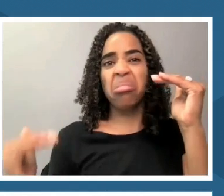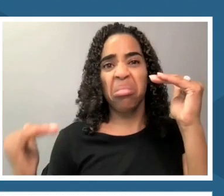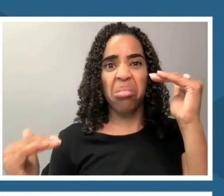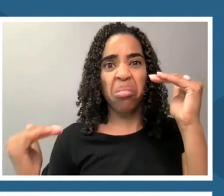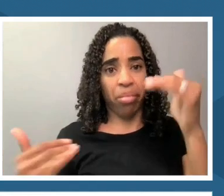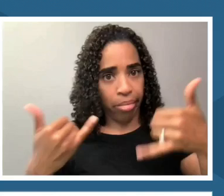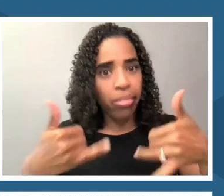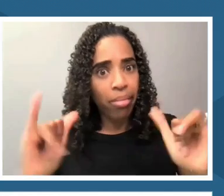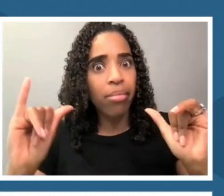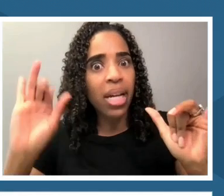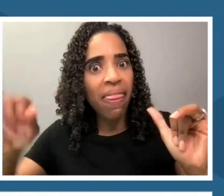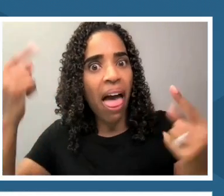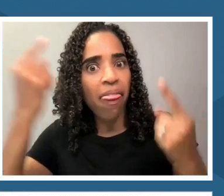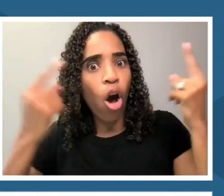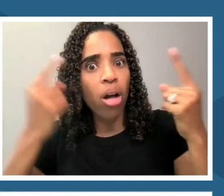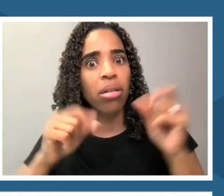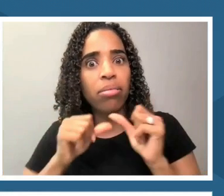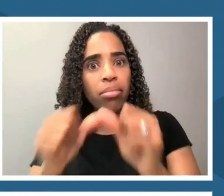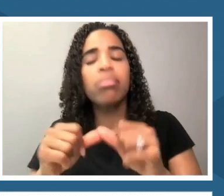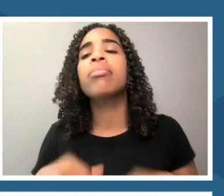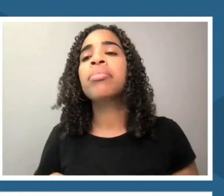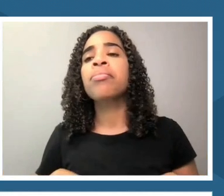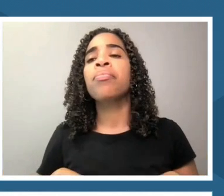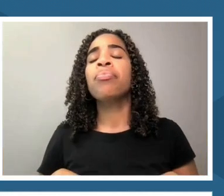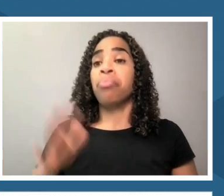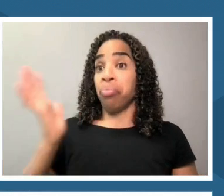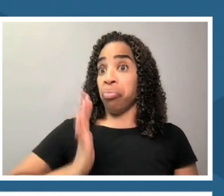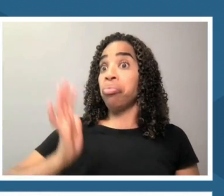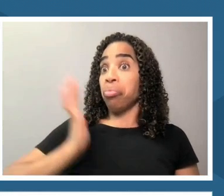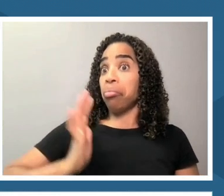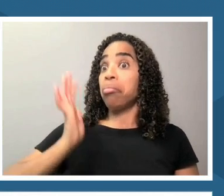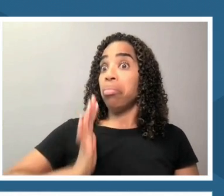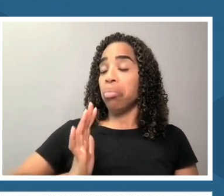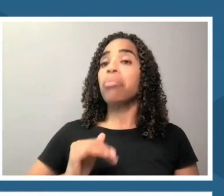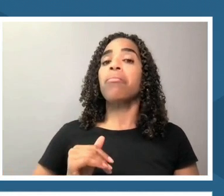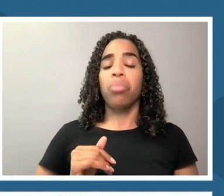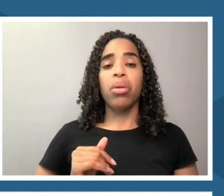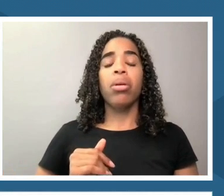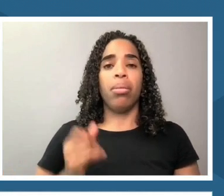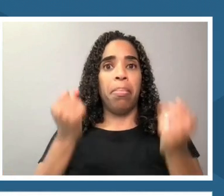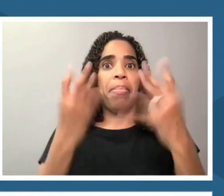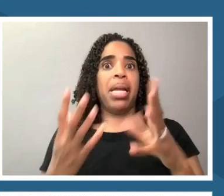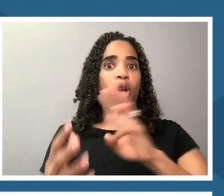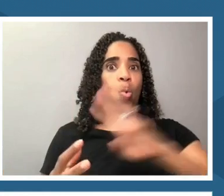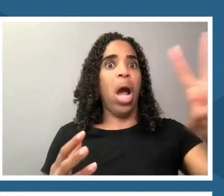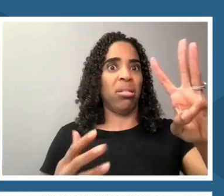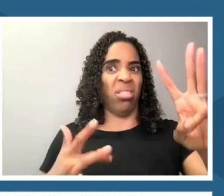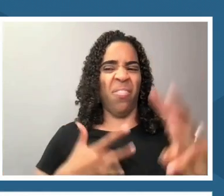the sentiment was so powerful at the time especially along the u.s west coast